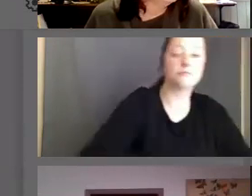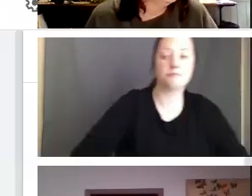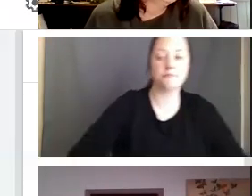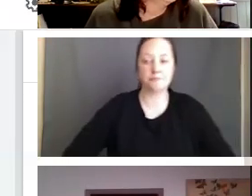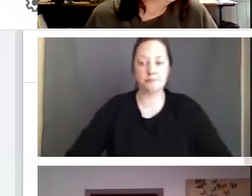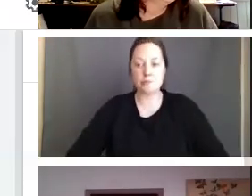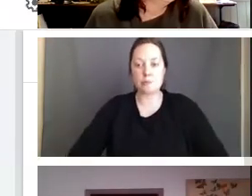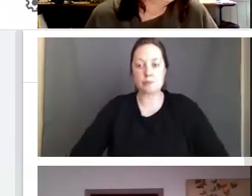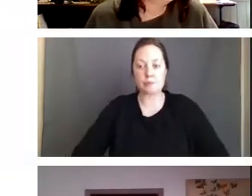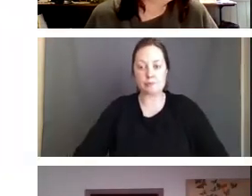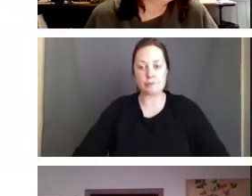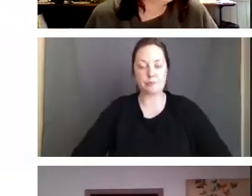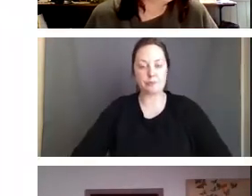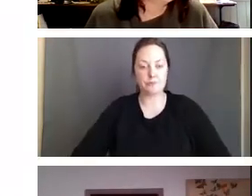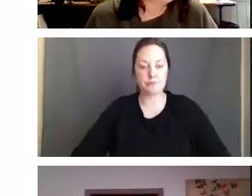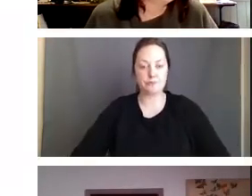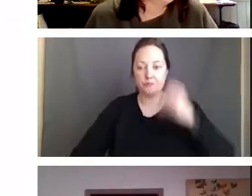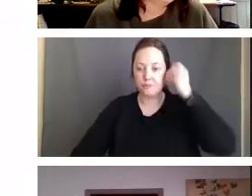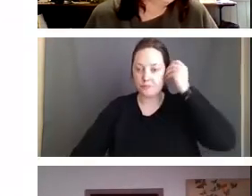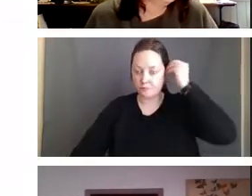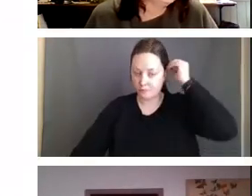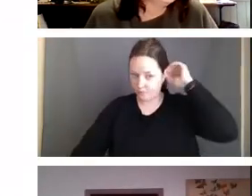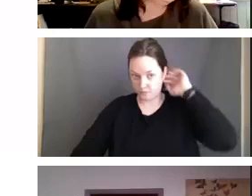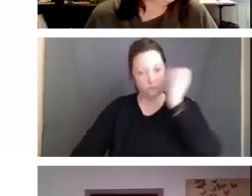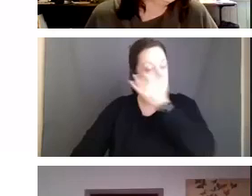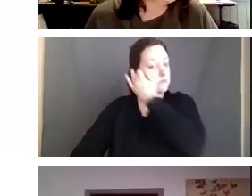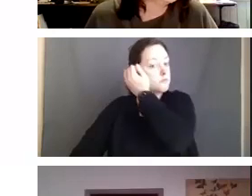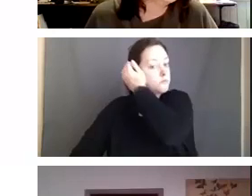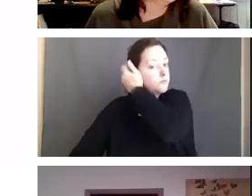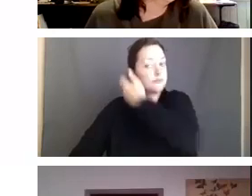When you do, that link will appear.